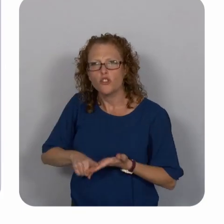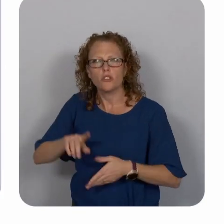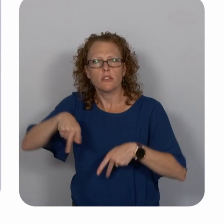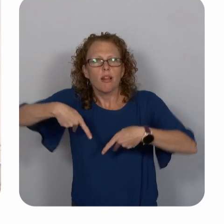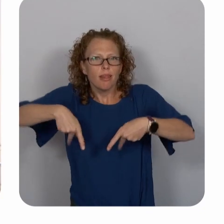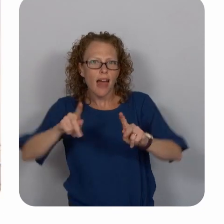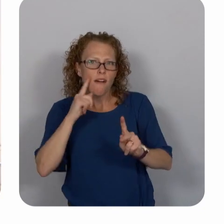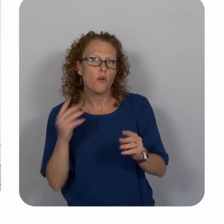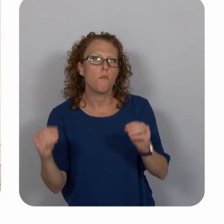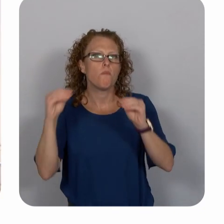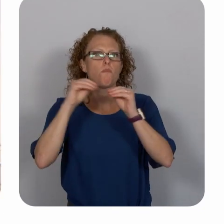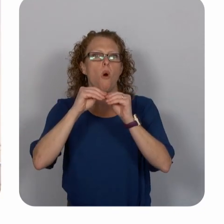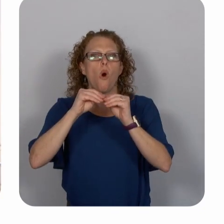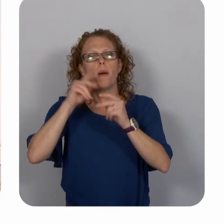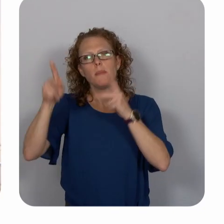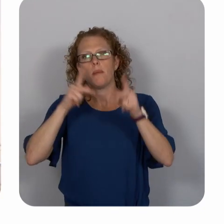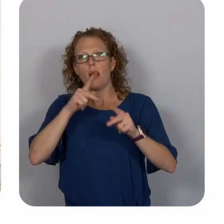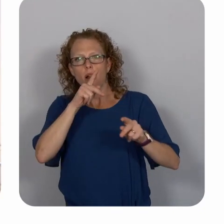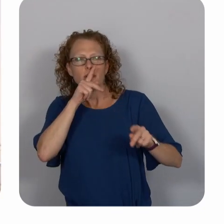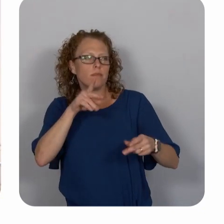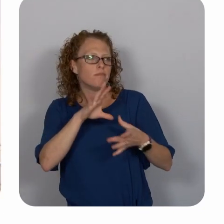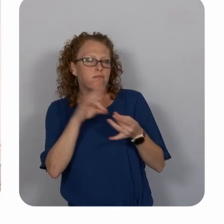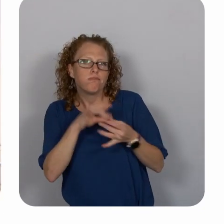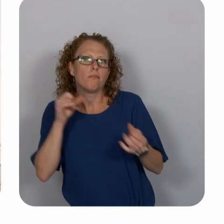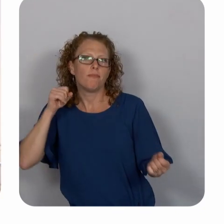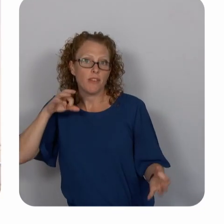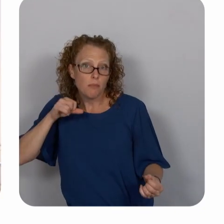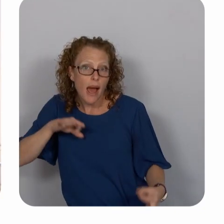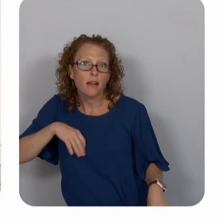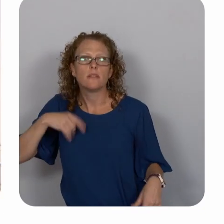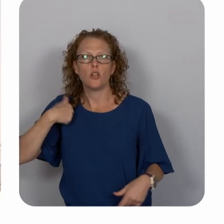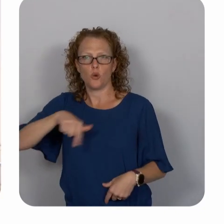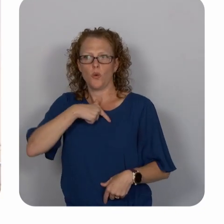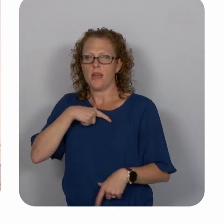which is about four times larger than the model that we released in July.